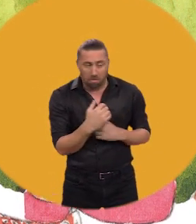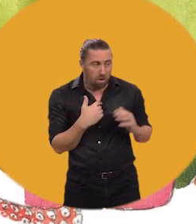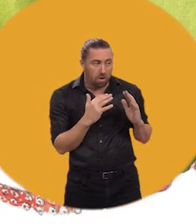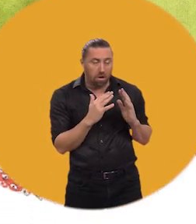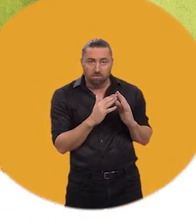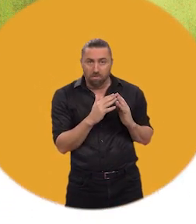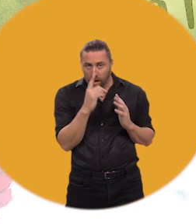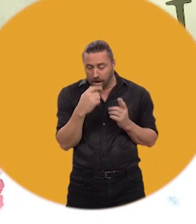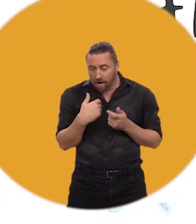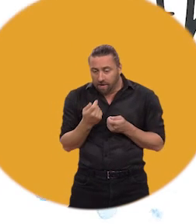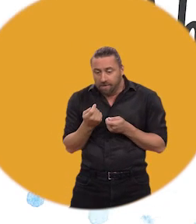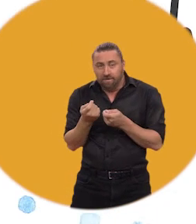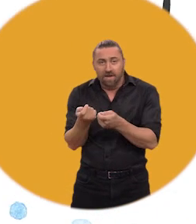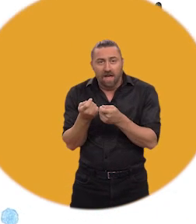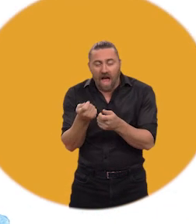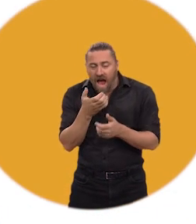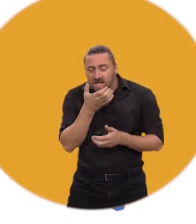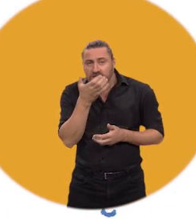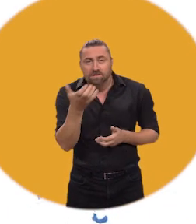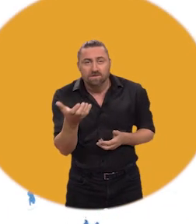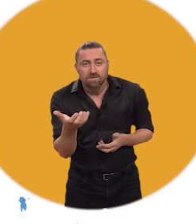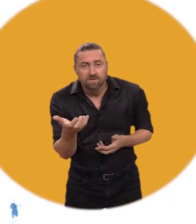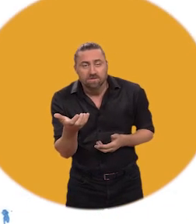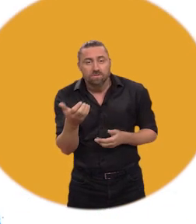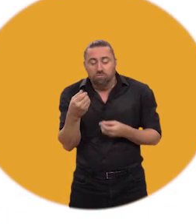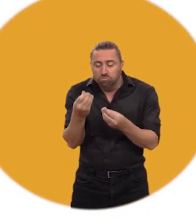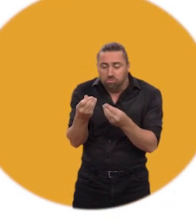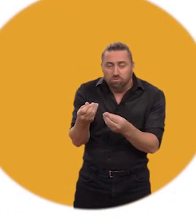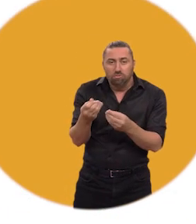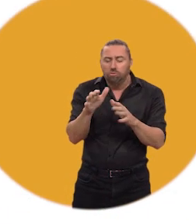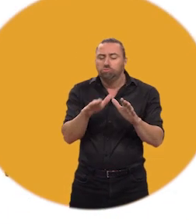I could feed it, bath it, make it comfy and snug.